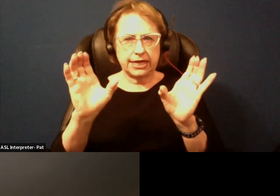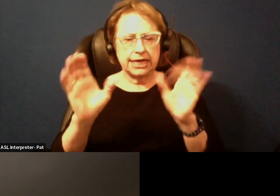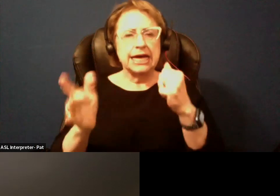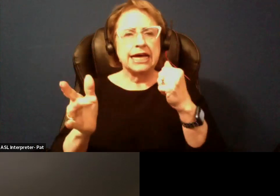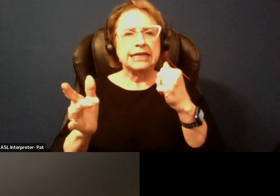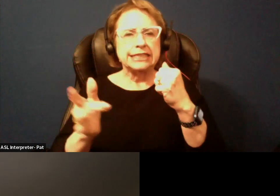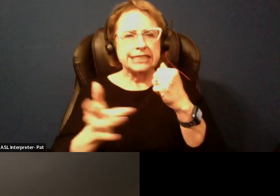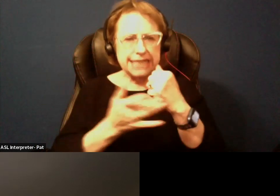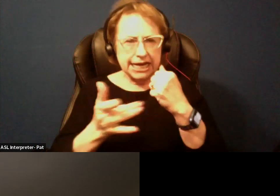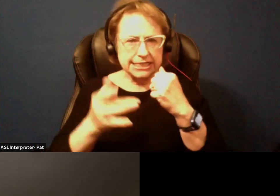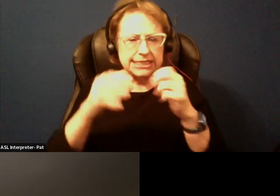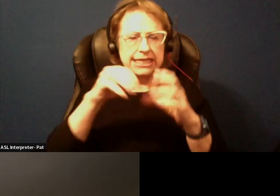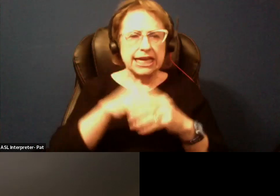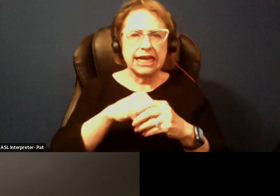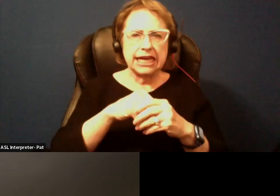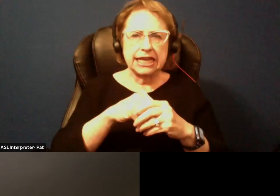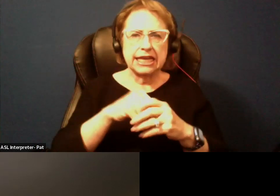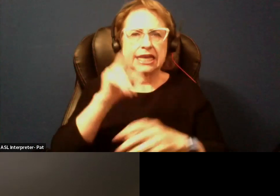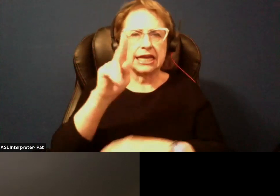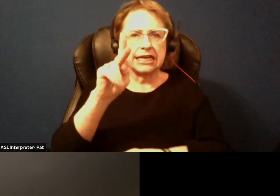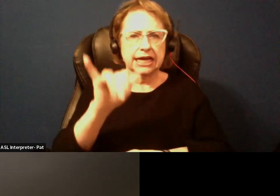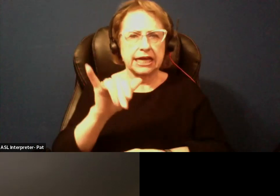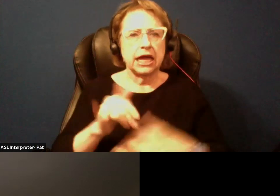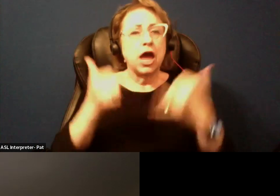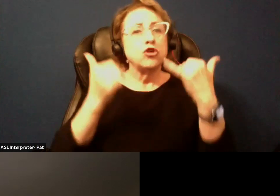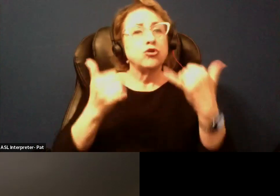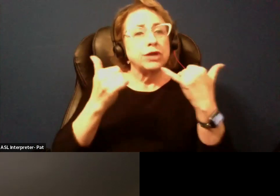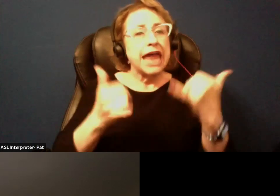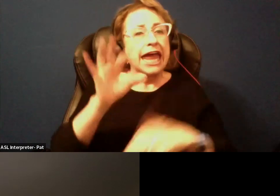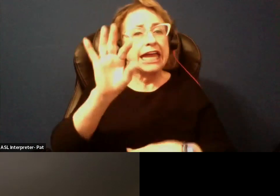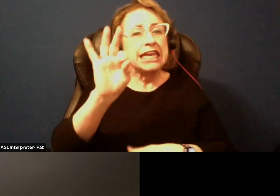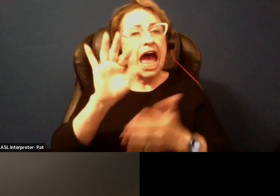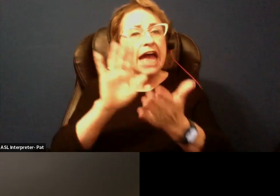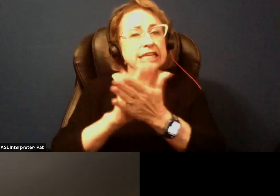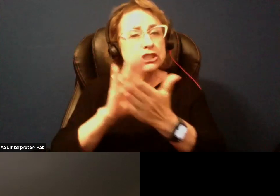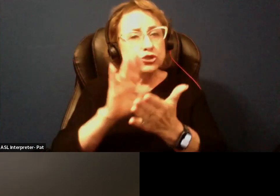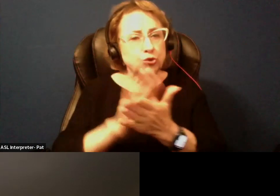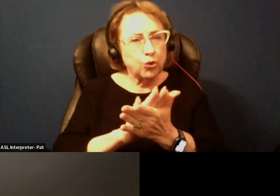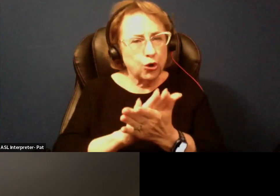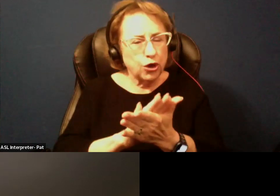Today there are 9 schools within the Kentucky community and technical college system teaching